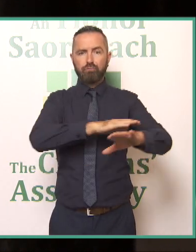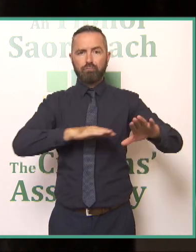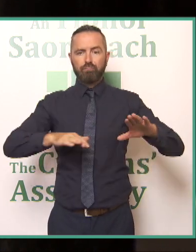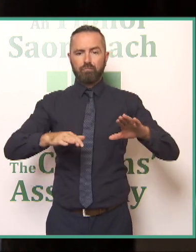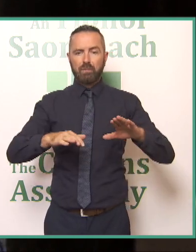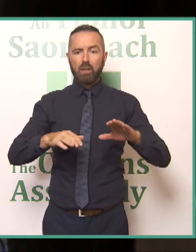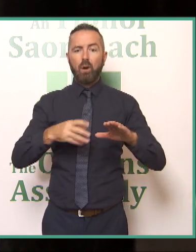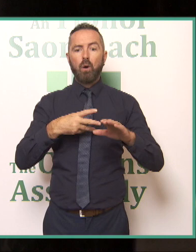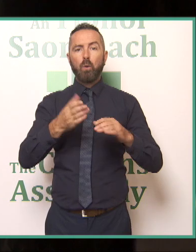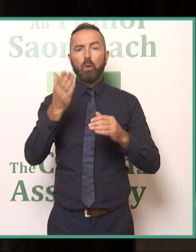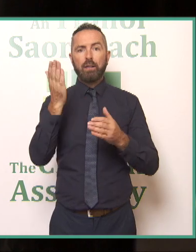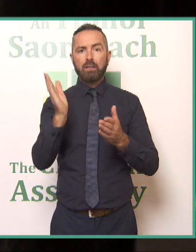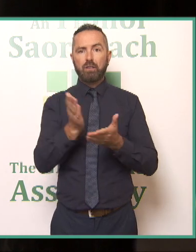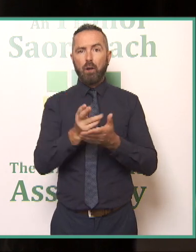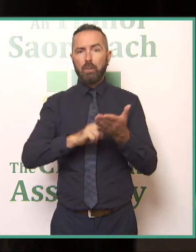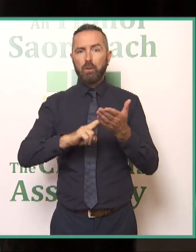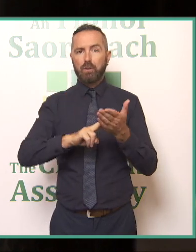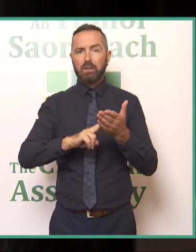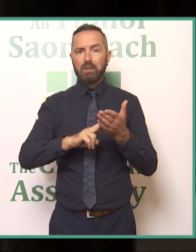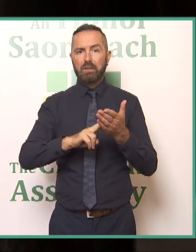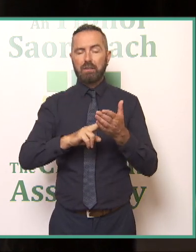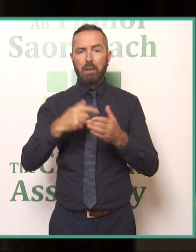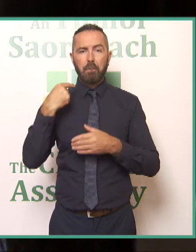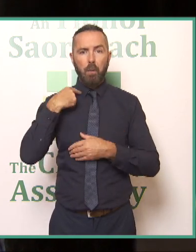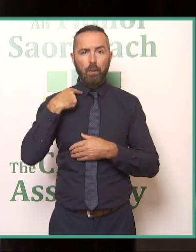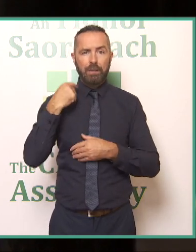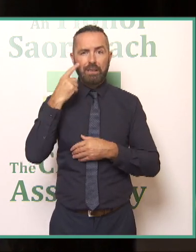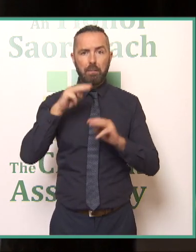when you cut down pesticides to see more birds bees butterflies come on the farm there's huge